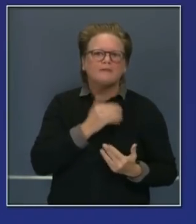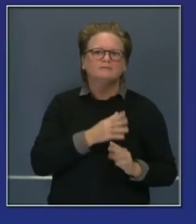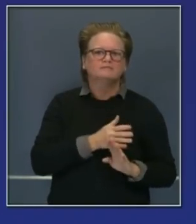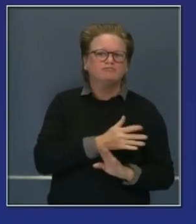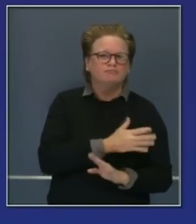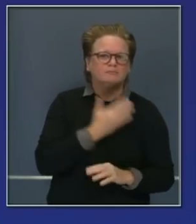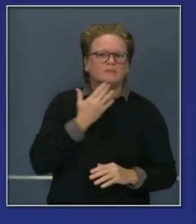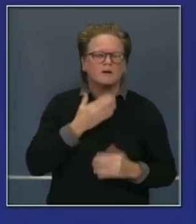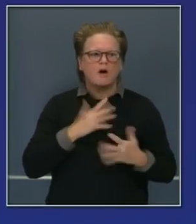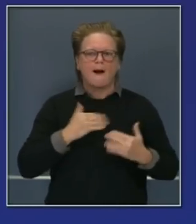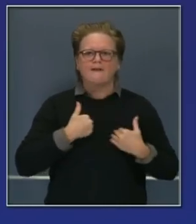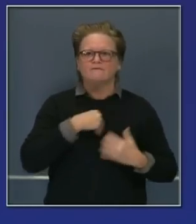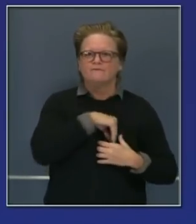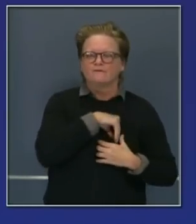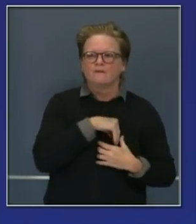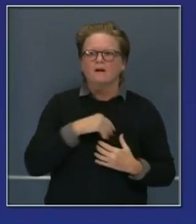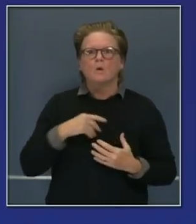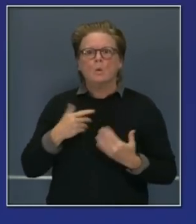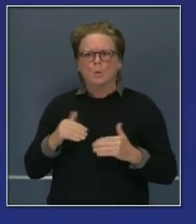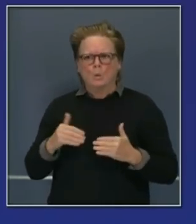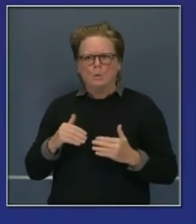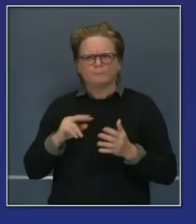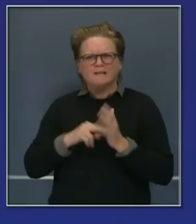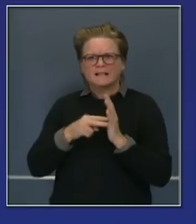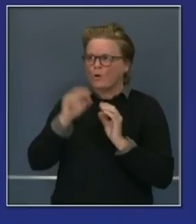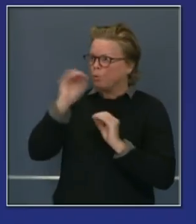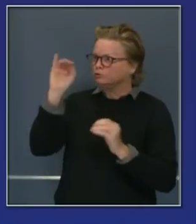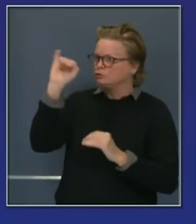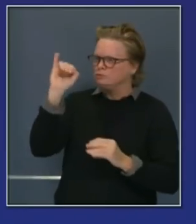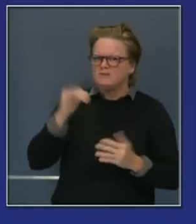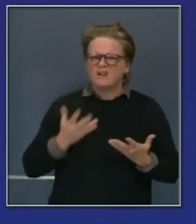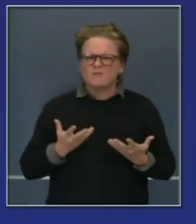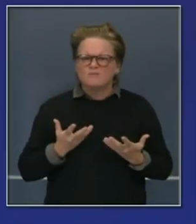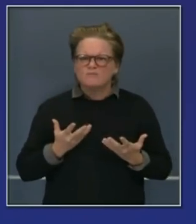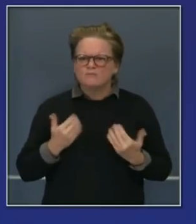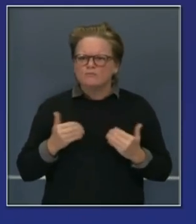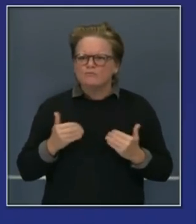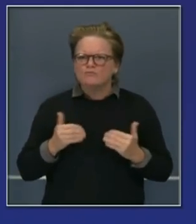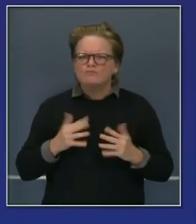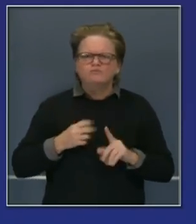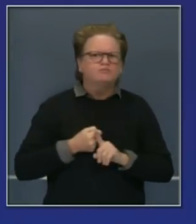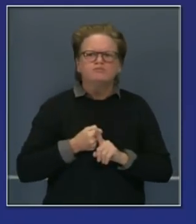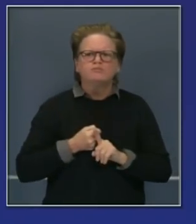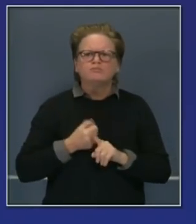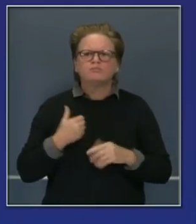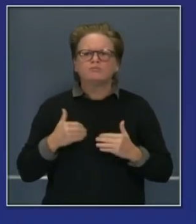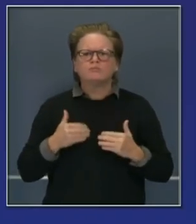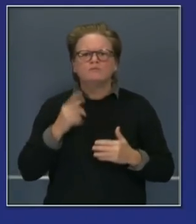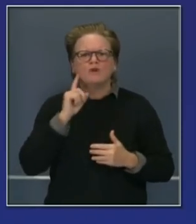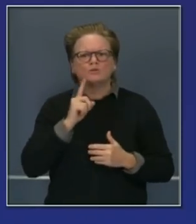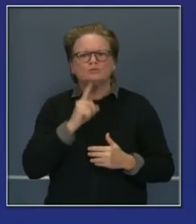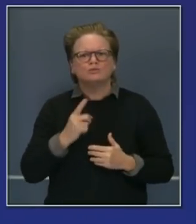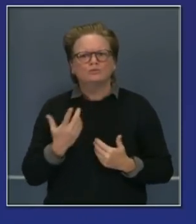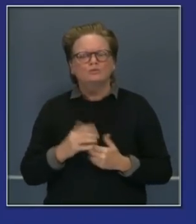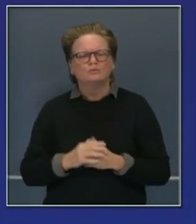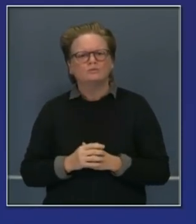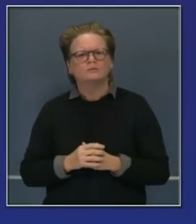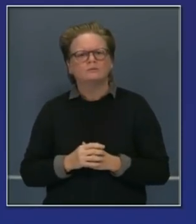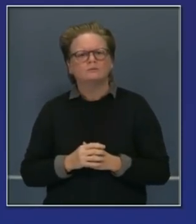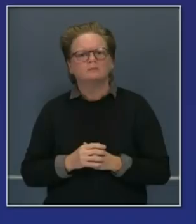COULD DIRECTLY BE IMPACTED BY THAT SUPREME COURT DECISION. YOU OFTEN HEAR NUMBERS THAT CONNECT TO THE NATIONAL SCENE